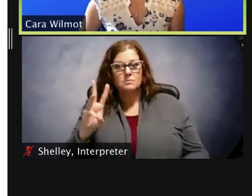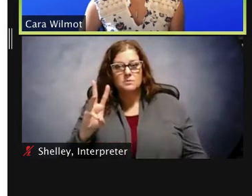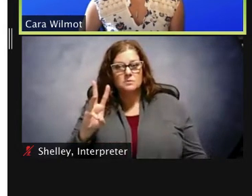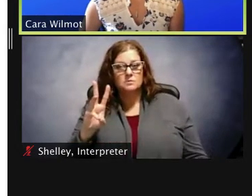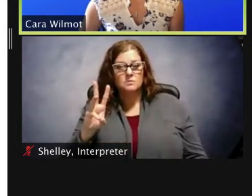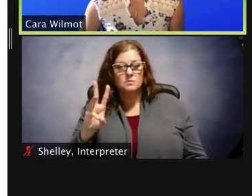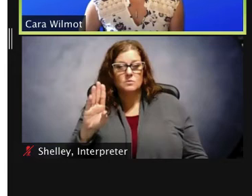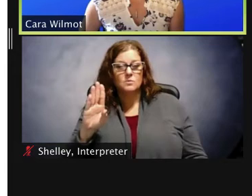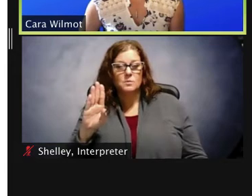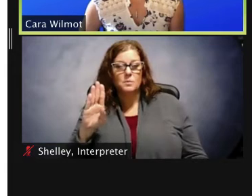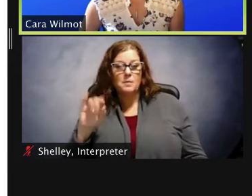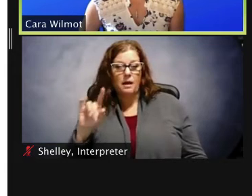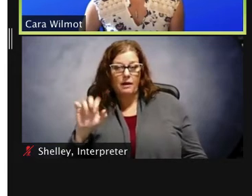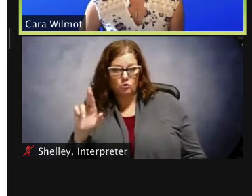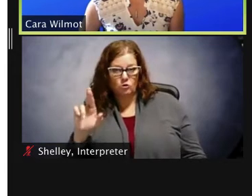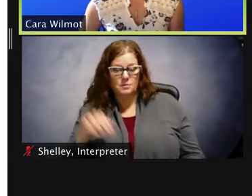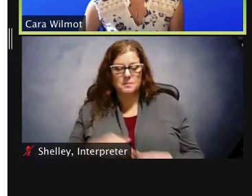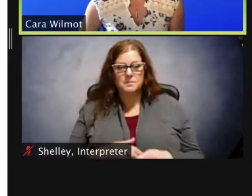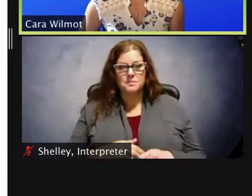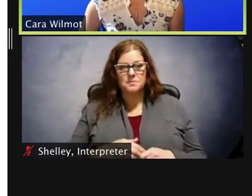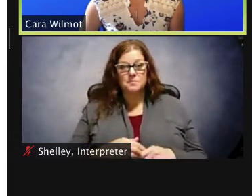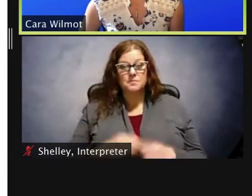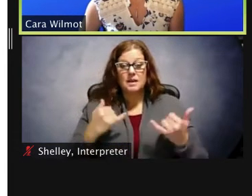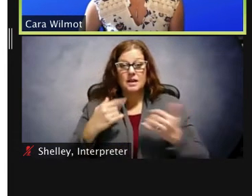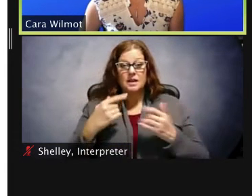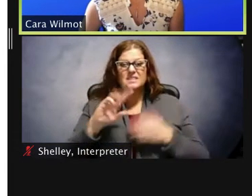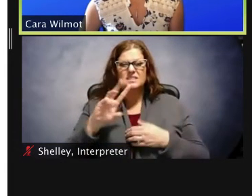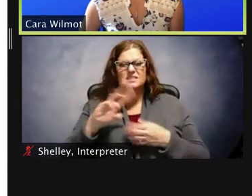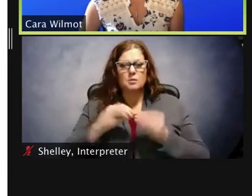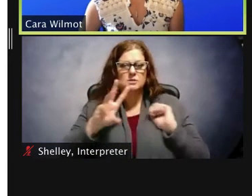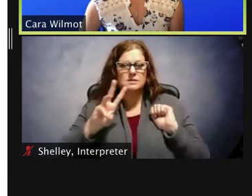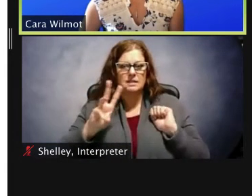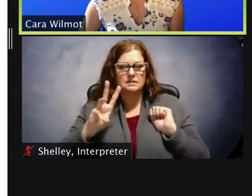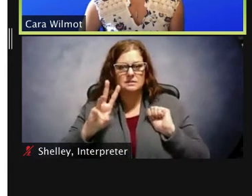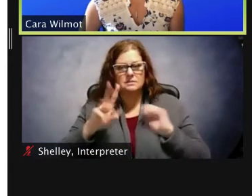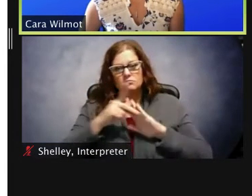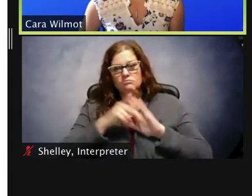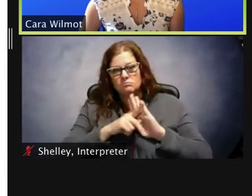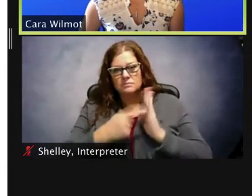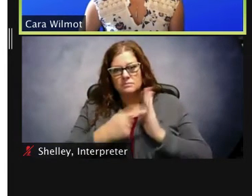This month we will be discussing the sixth principle.